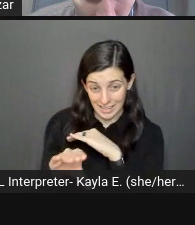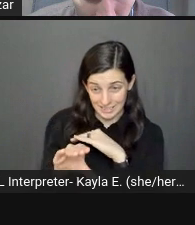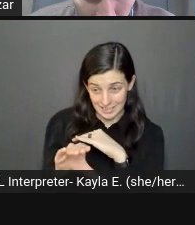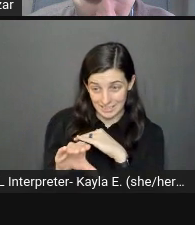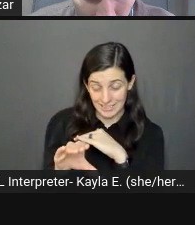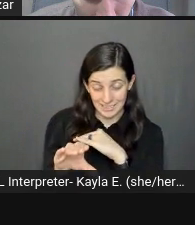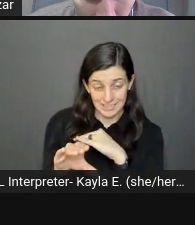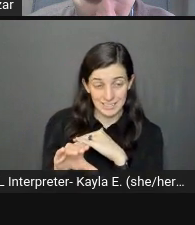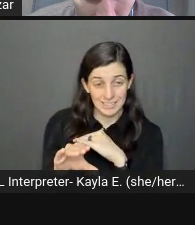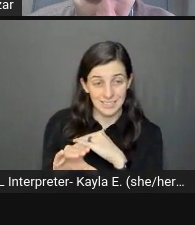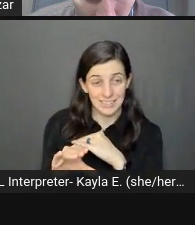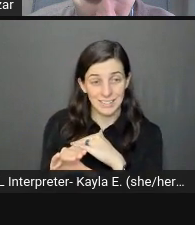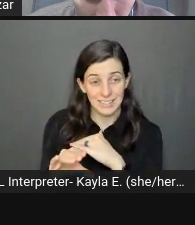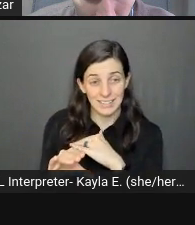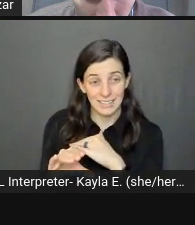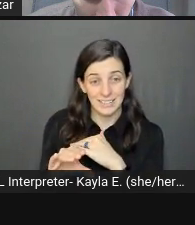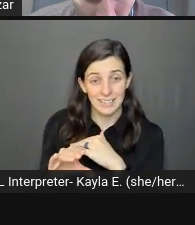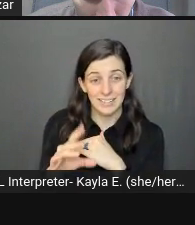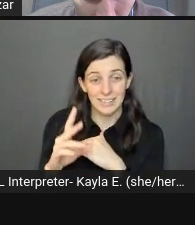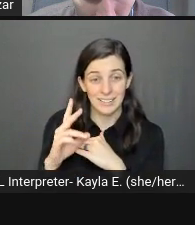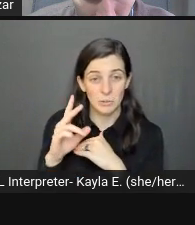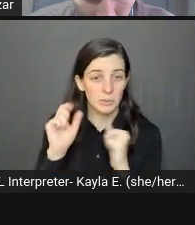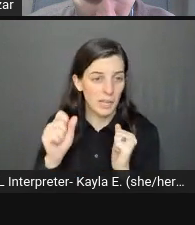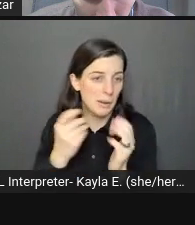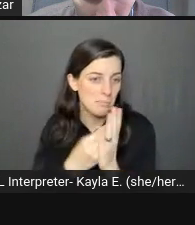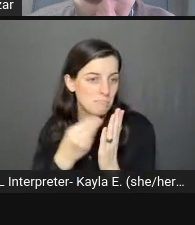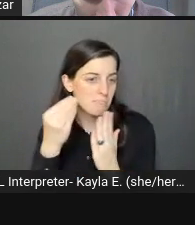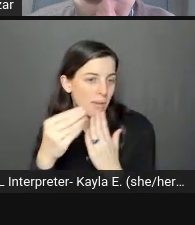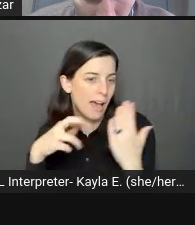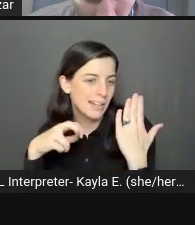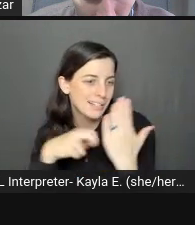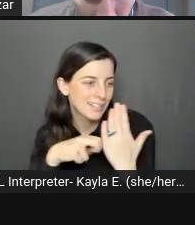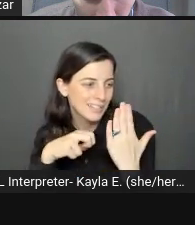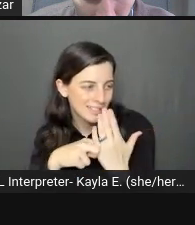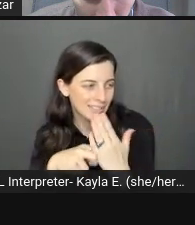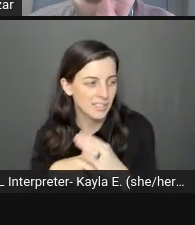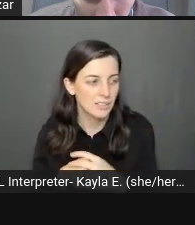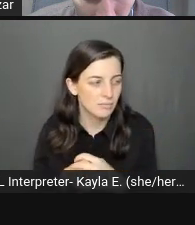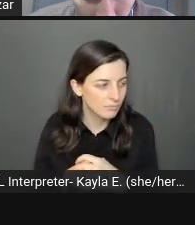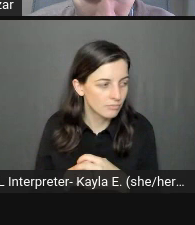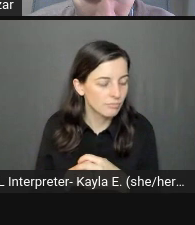reserve your tickets. In any case, Lazar specifically told me for this website